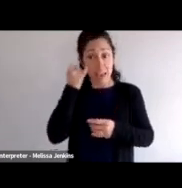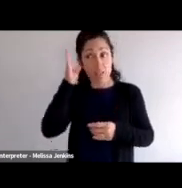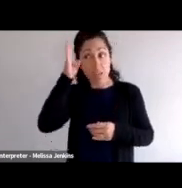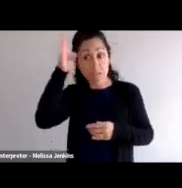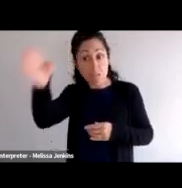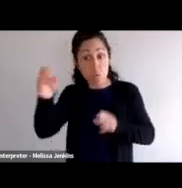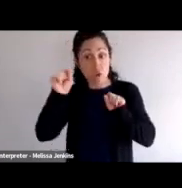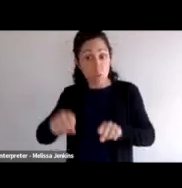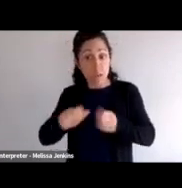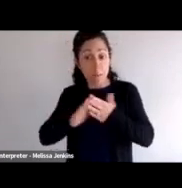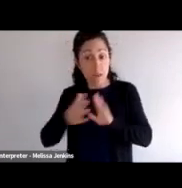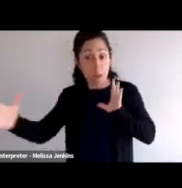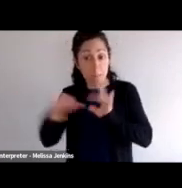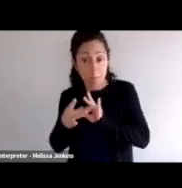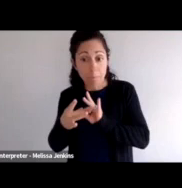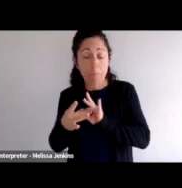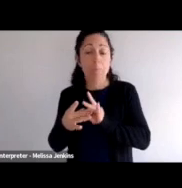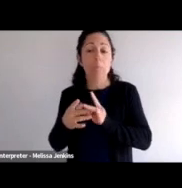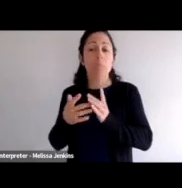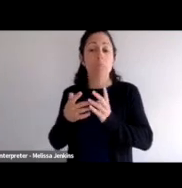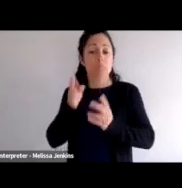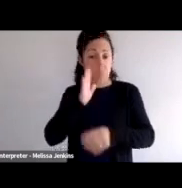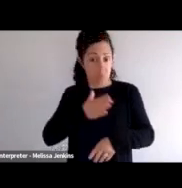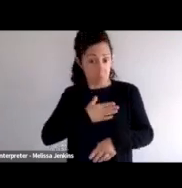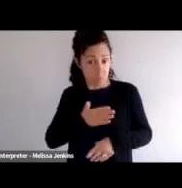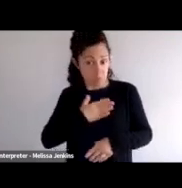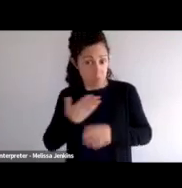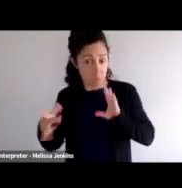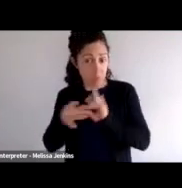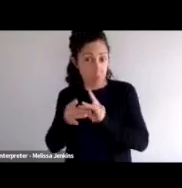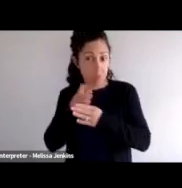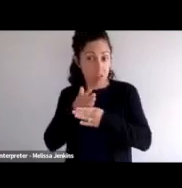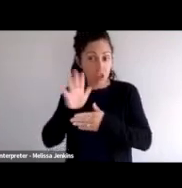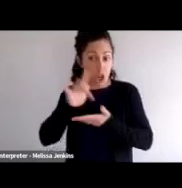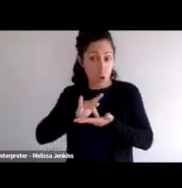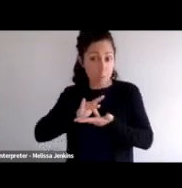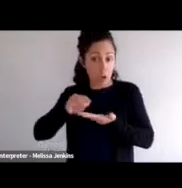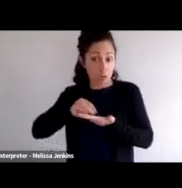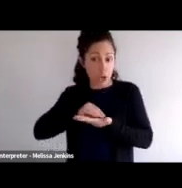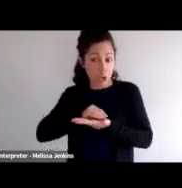I can't make that happen that easily but it would be important for your organizations to know